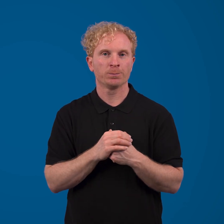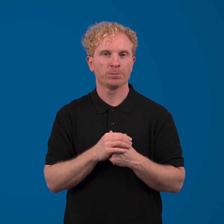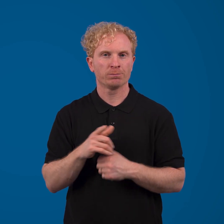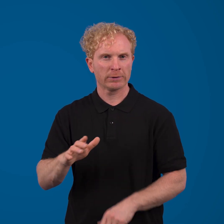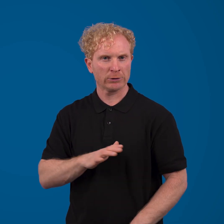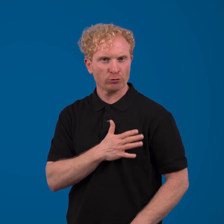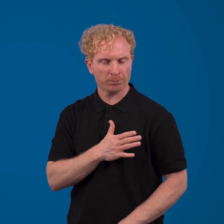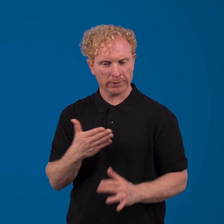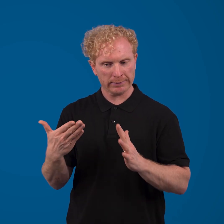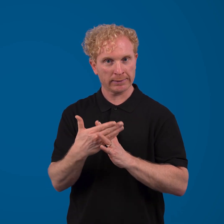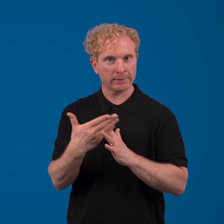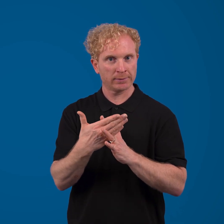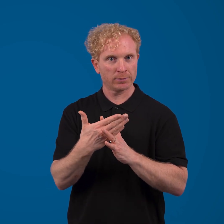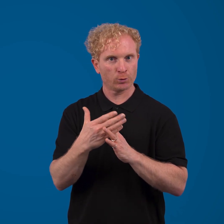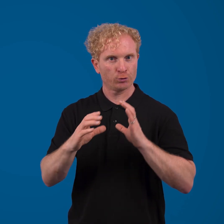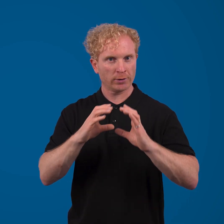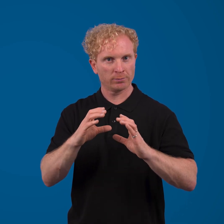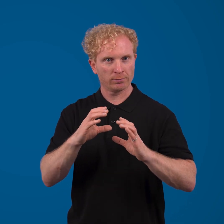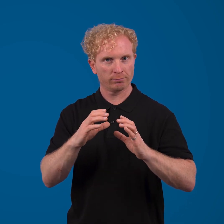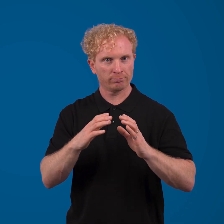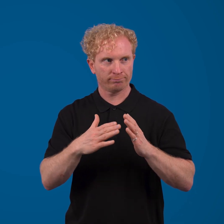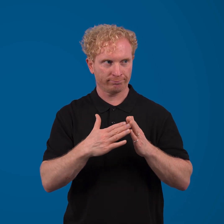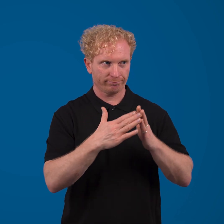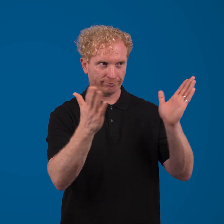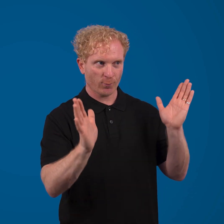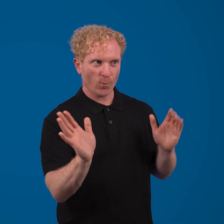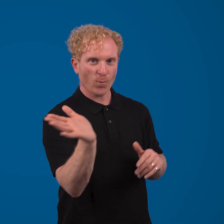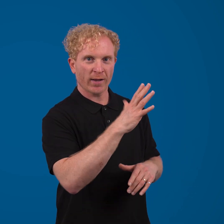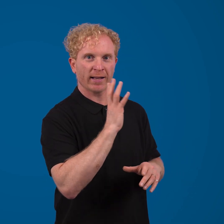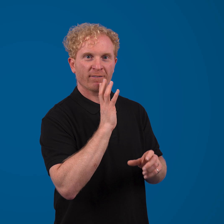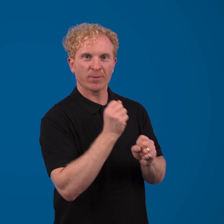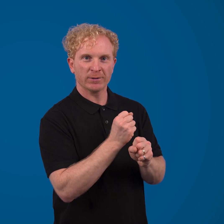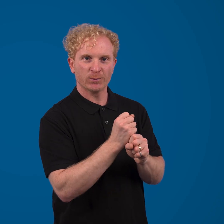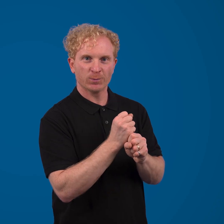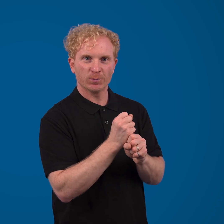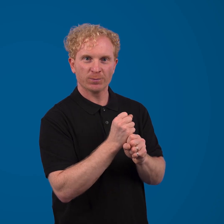This interest in accessible communication extended across government,